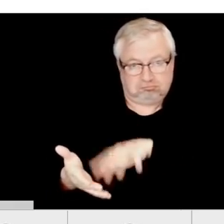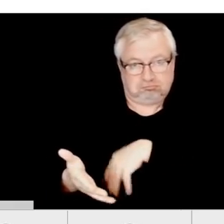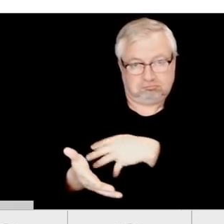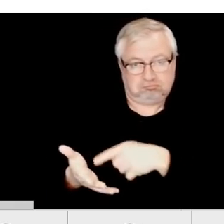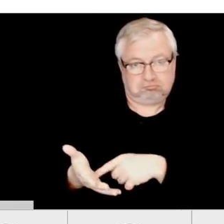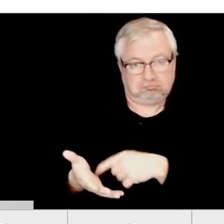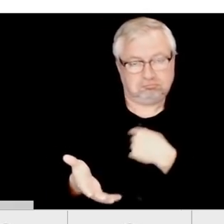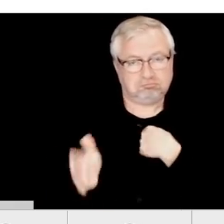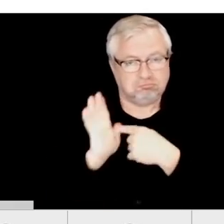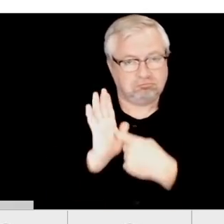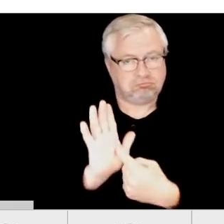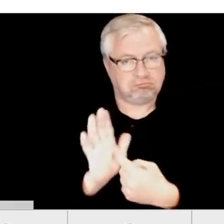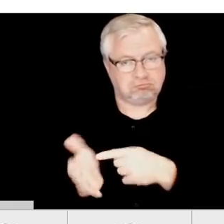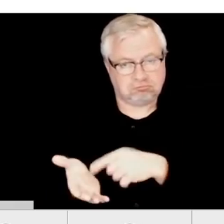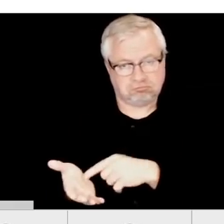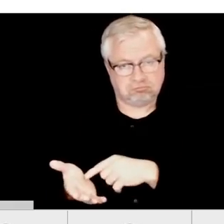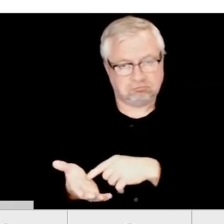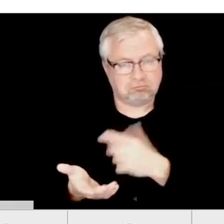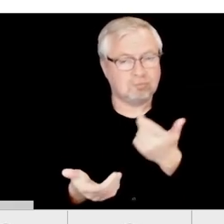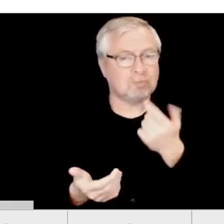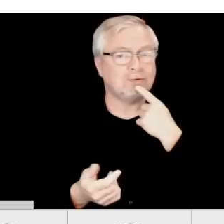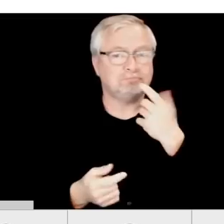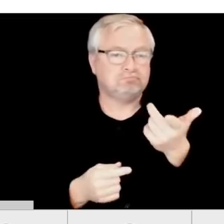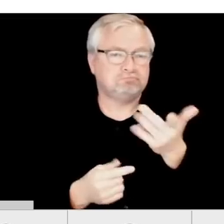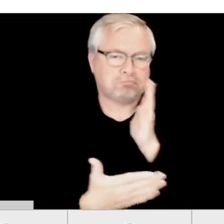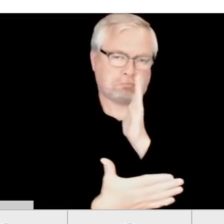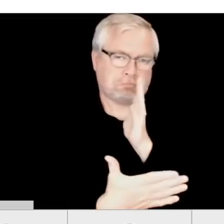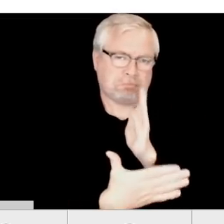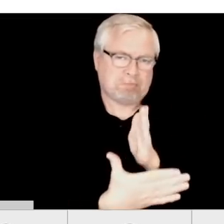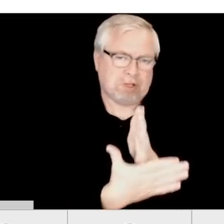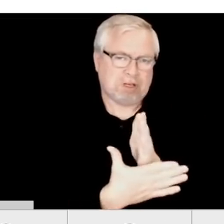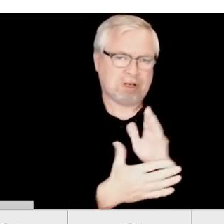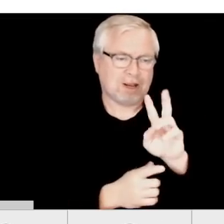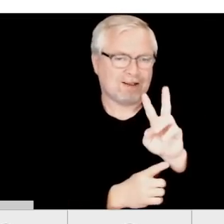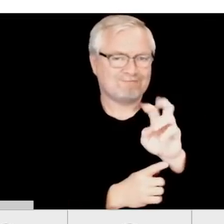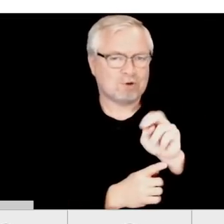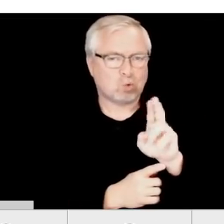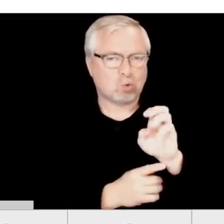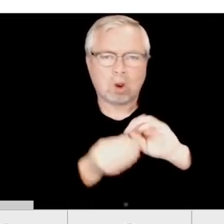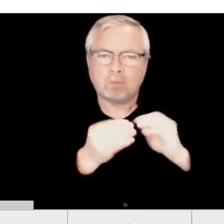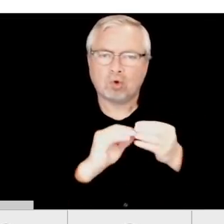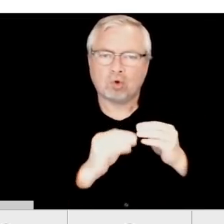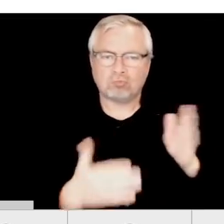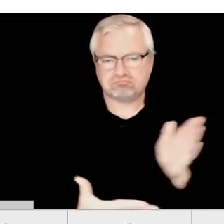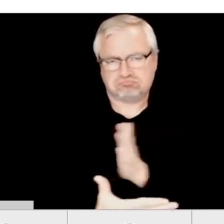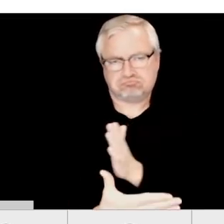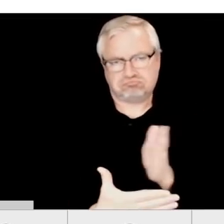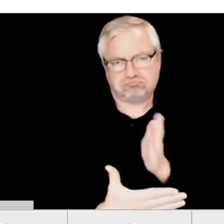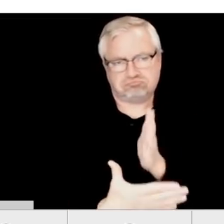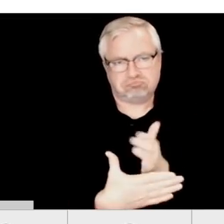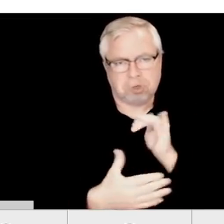of a median value among those parameters that fit these well.